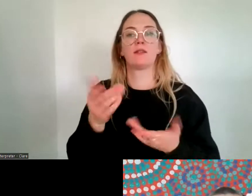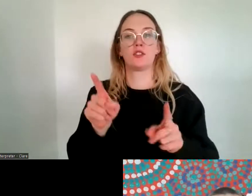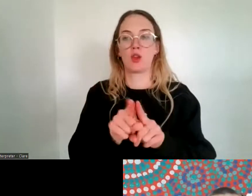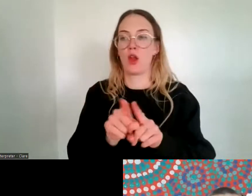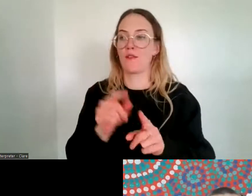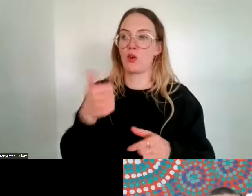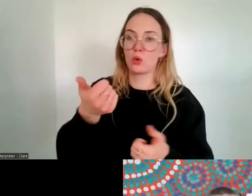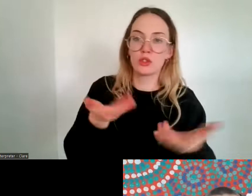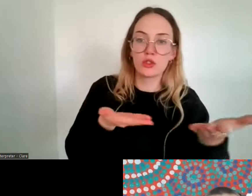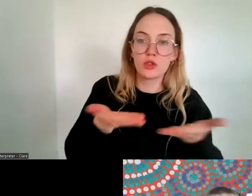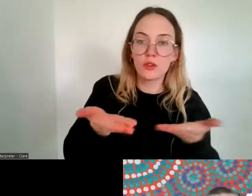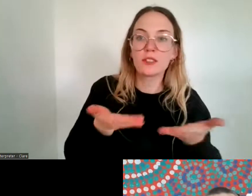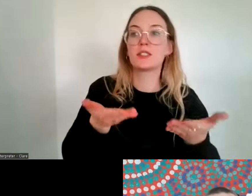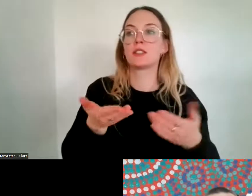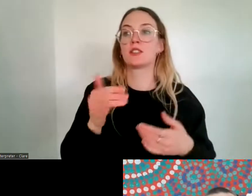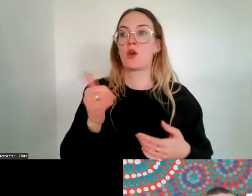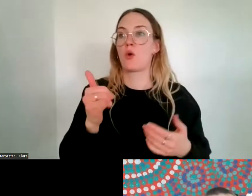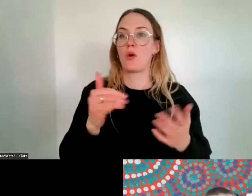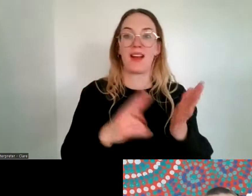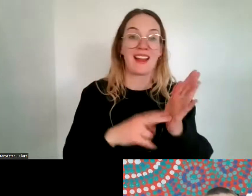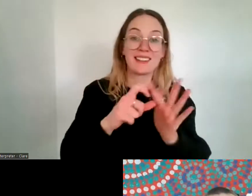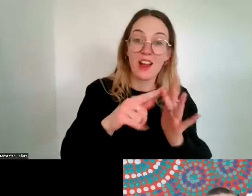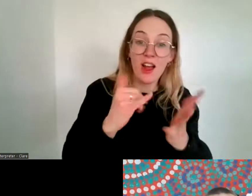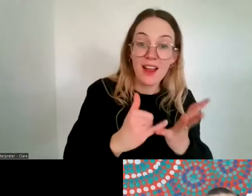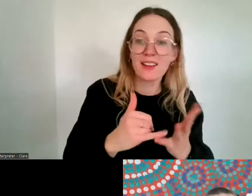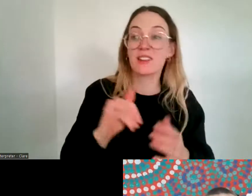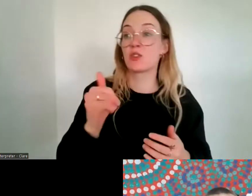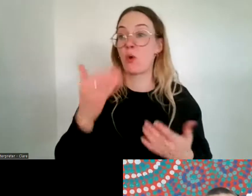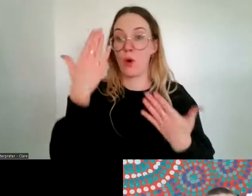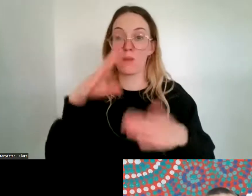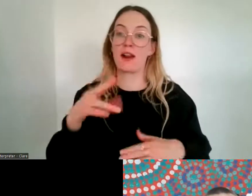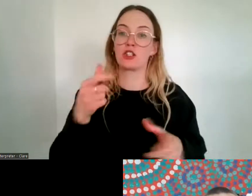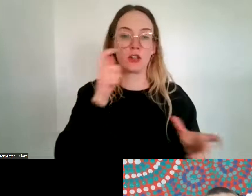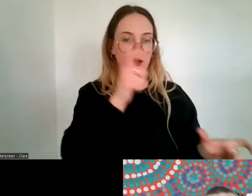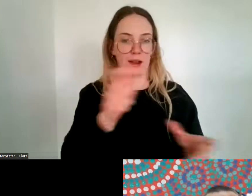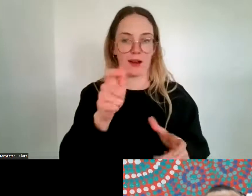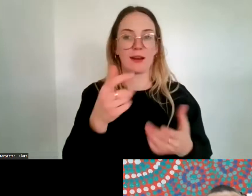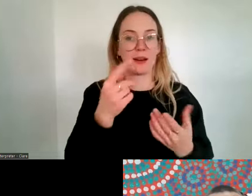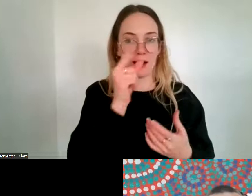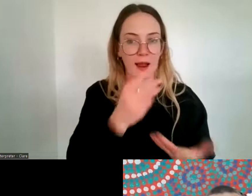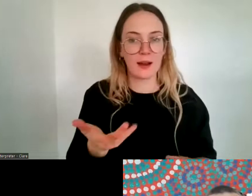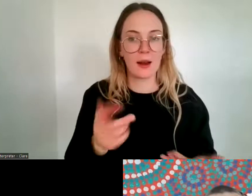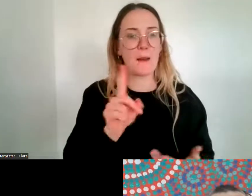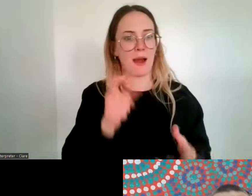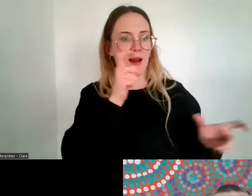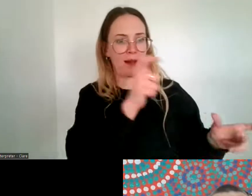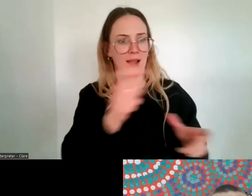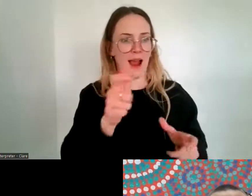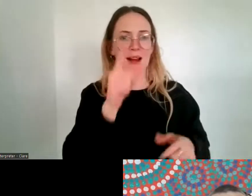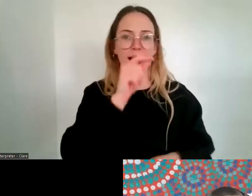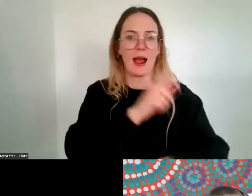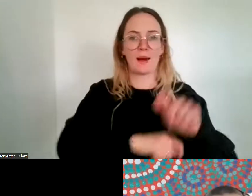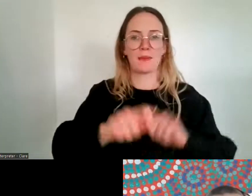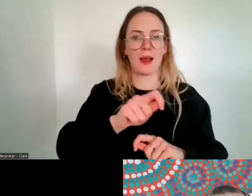may be NDIS, or accommodation. But a guardian can't be appointed for special personal matters